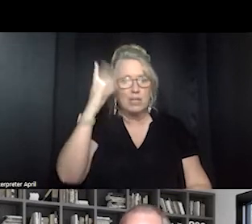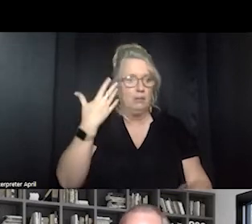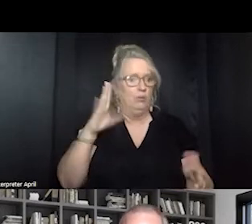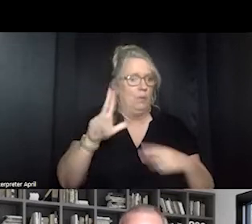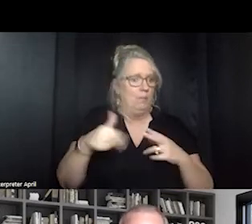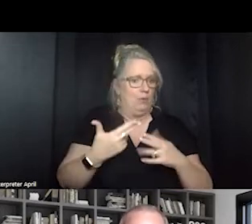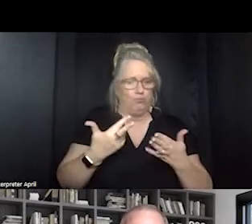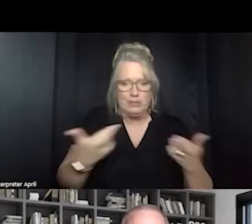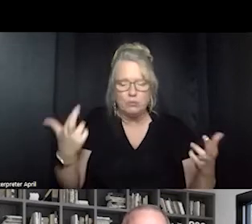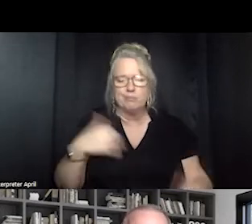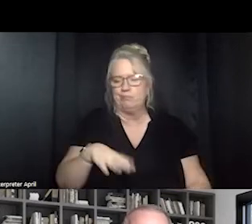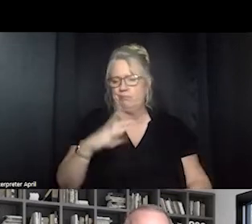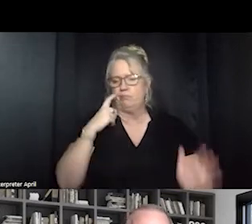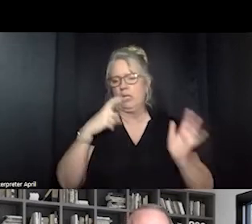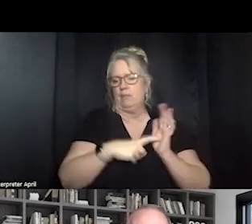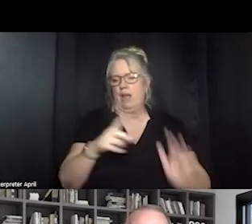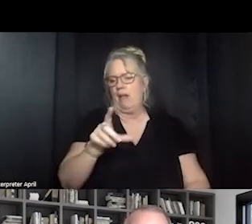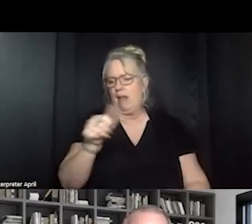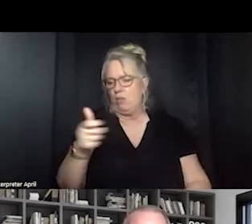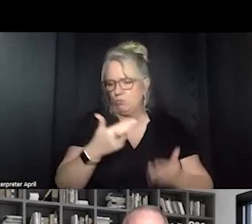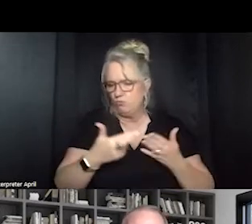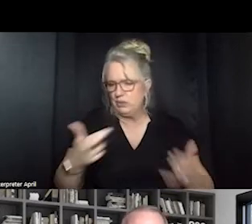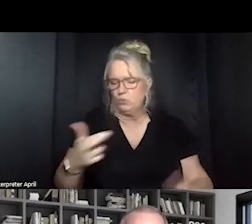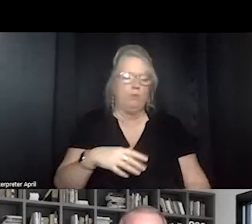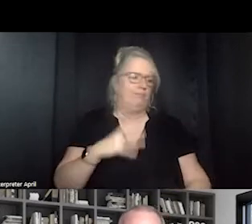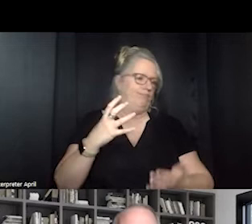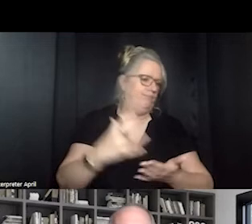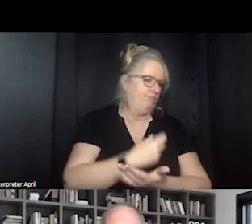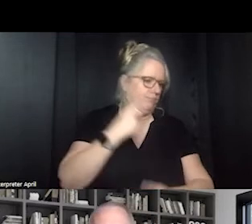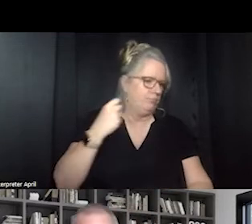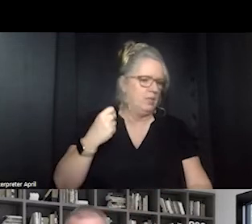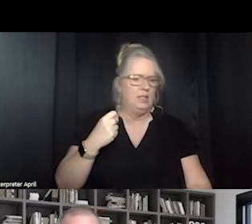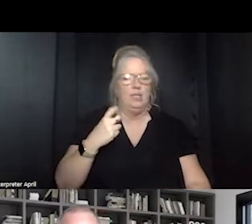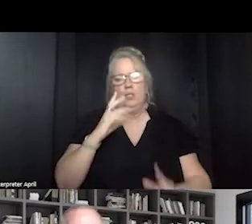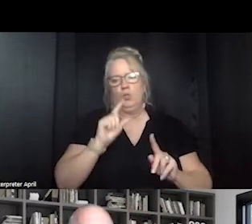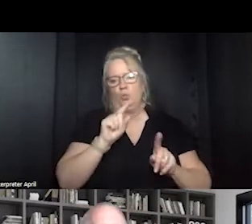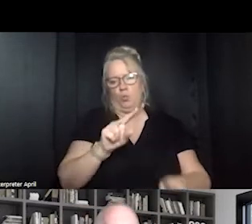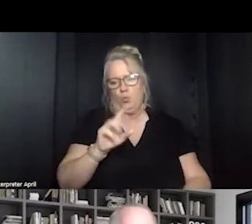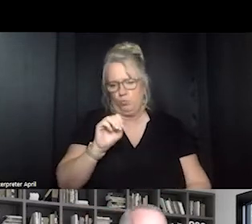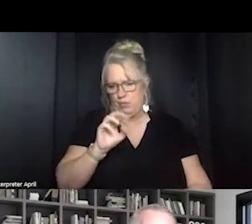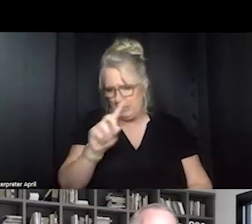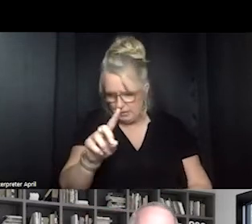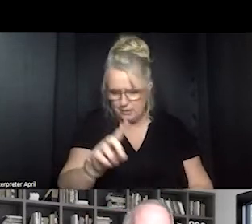DO THEY IDENTIFY OTHER RESOURCES. TAKE THEM MORE TO THE ED, OR THOSE KIND OF,